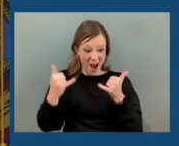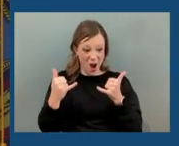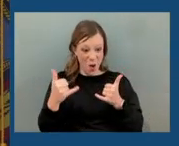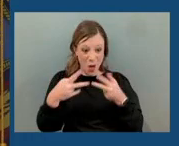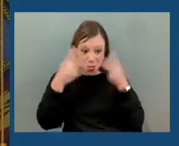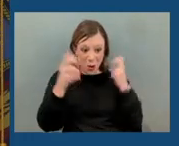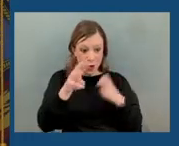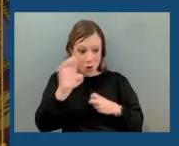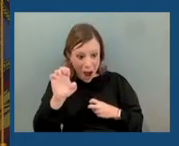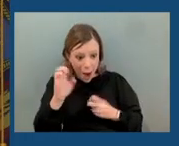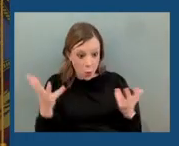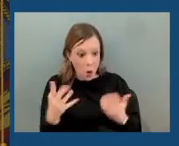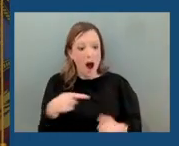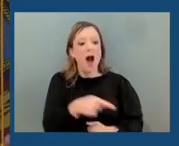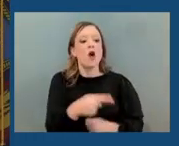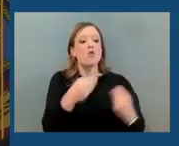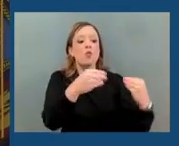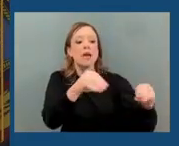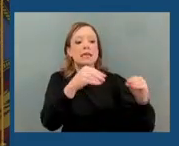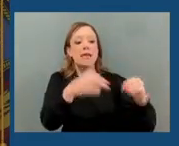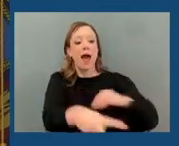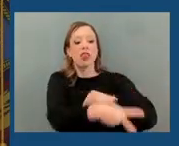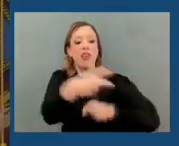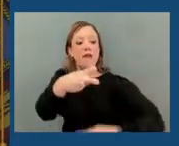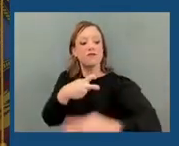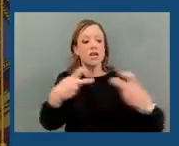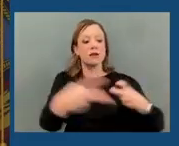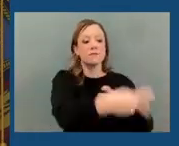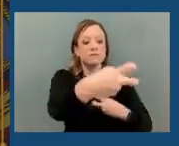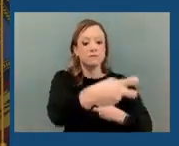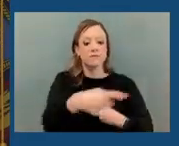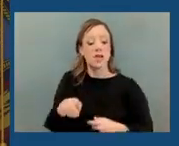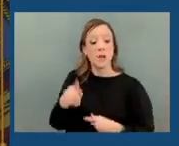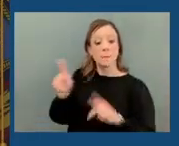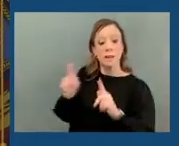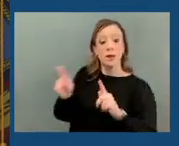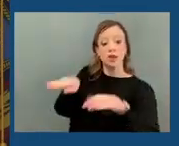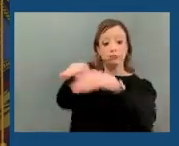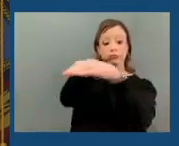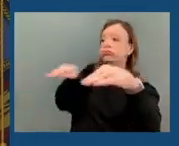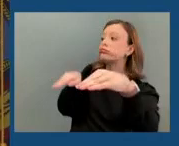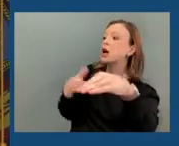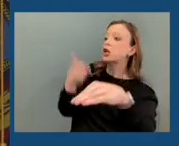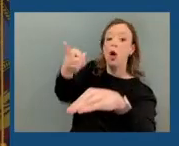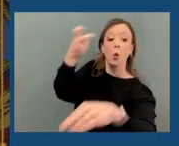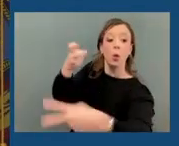Organized crime units are getting people on the ground to sweep the shelves, leave in a stolen vehicle, right?